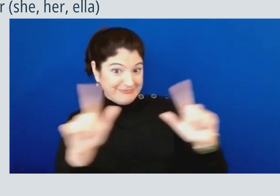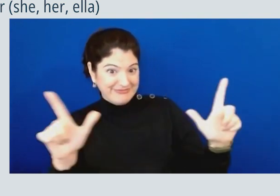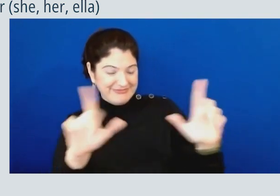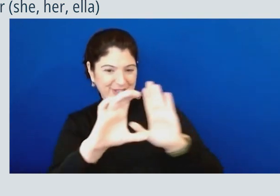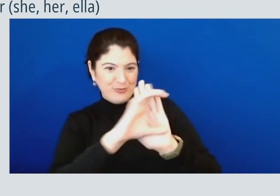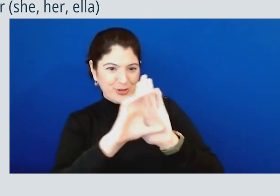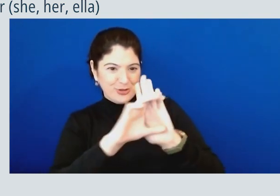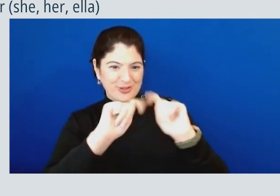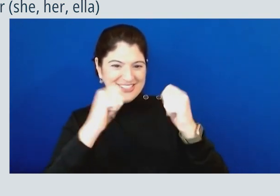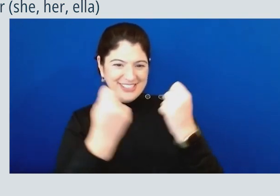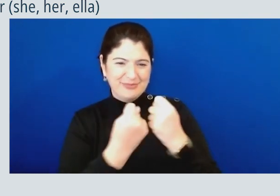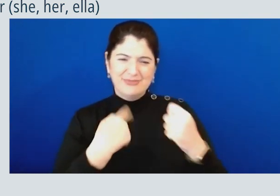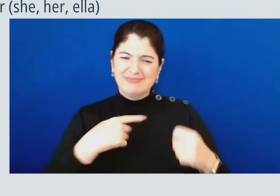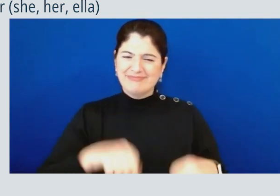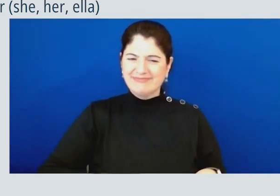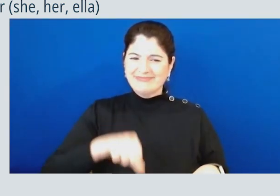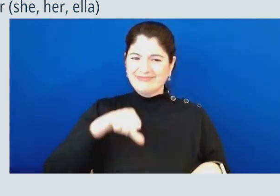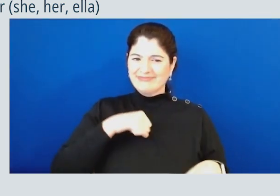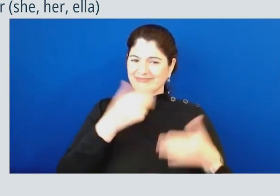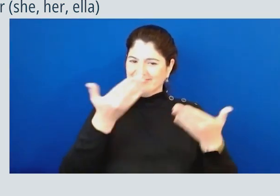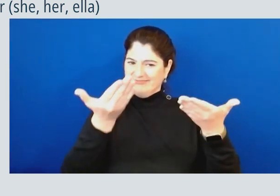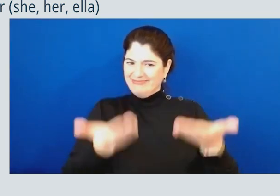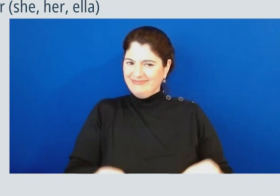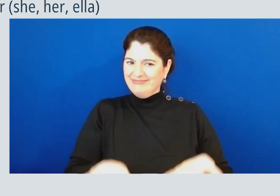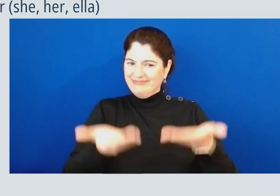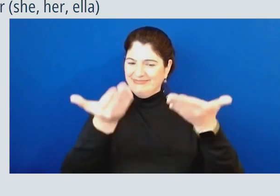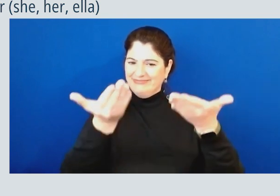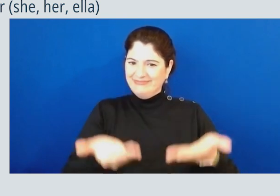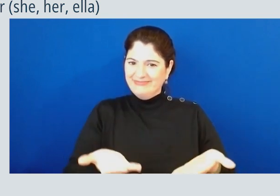I'm so proud and fortunate to work with deeply committed professionals